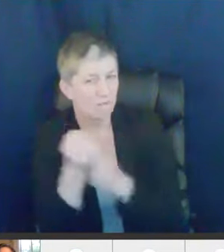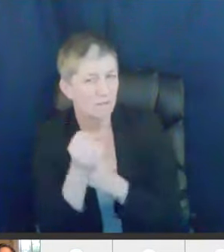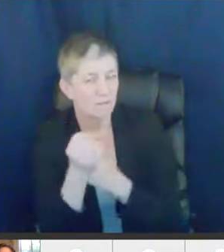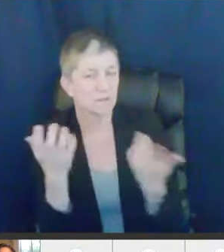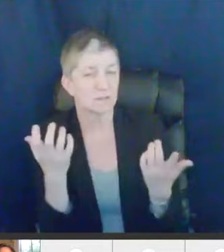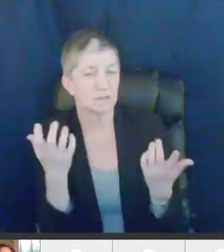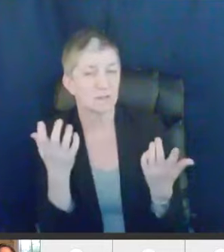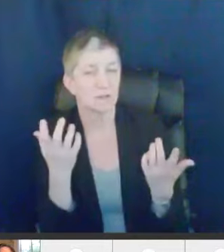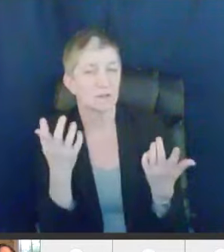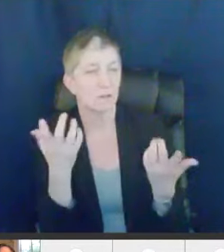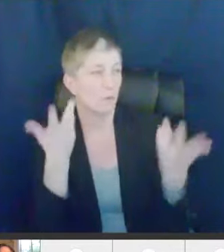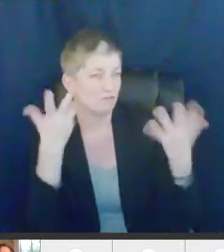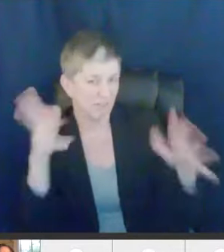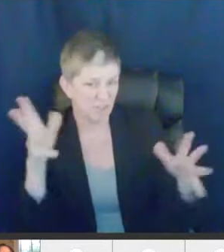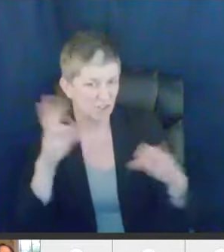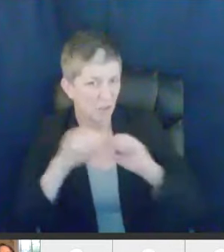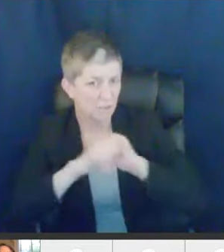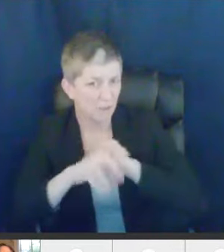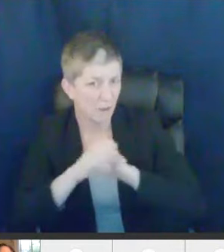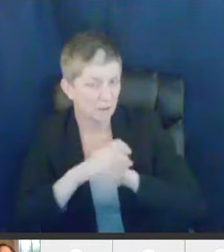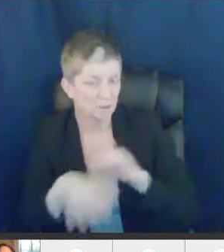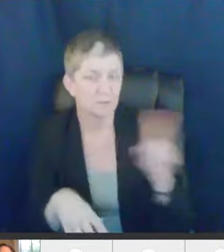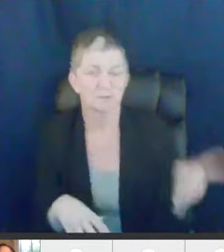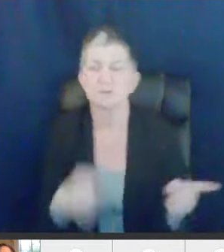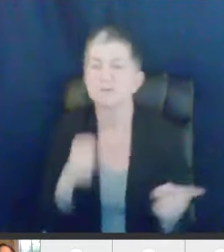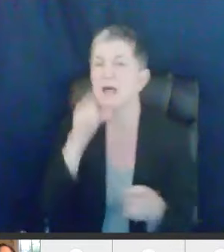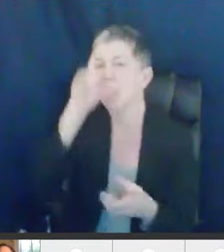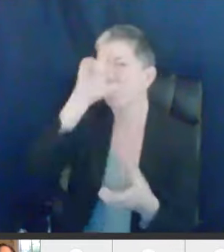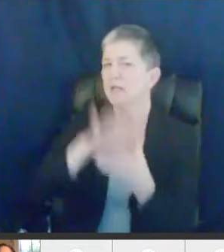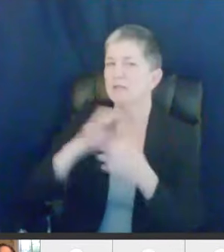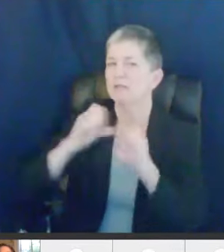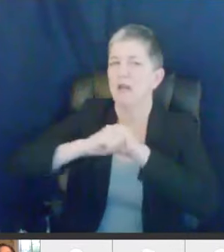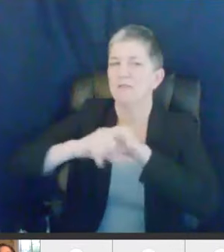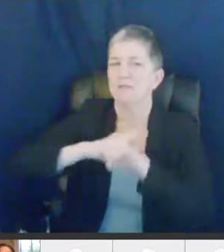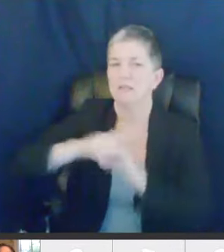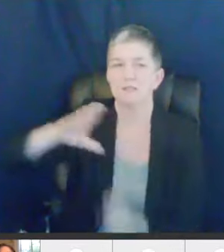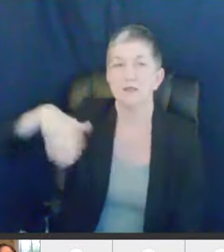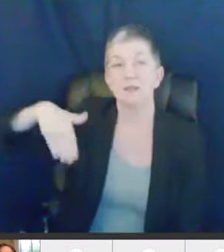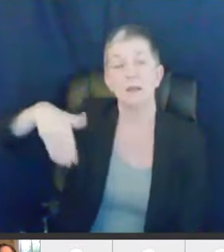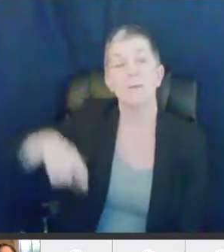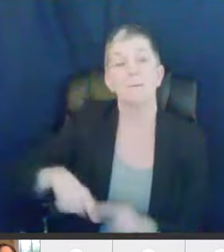that already I don't believe it's been advertised yet but it is our intent to